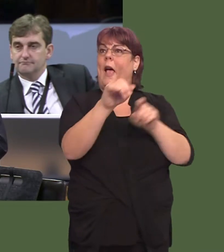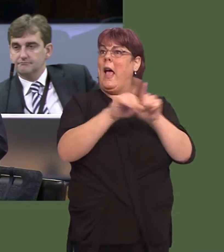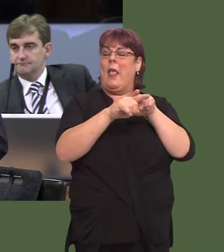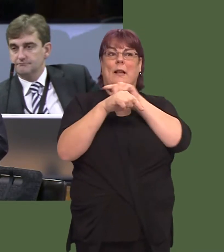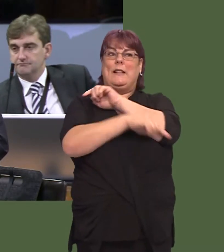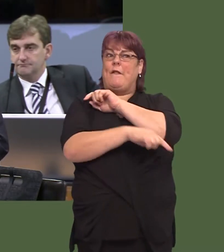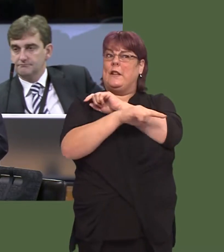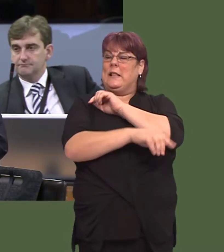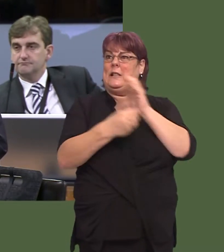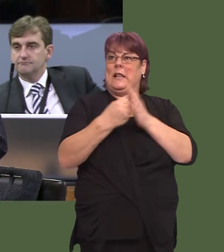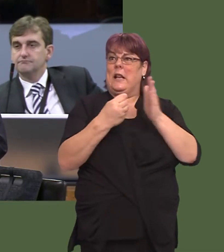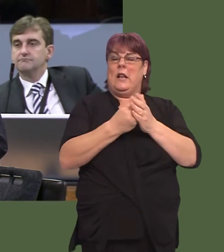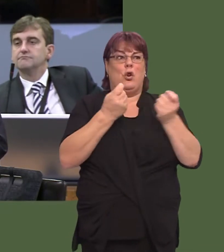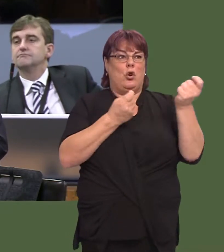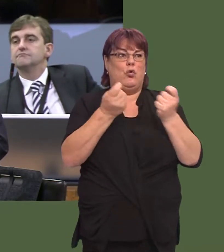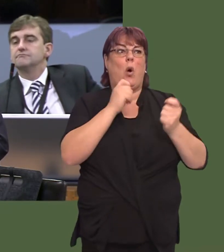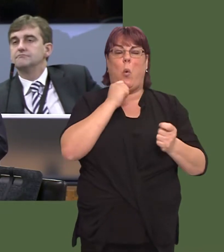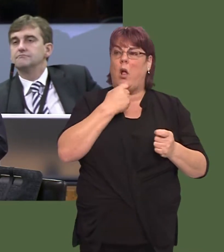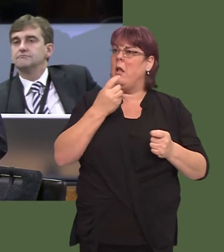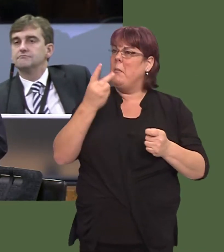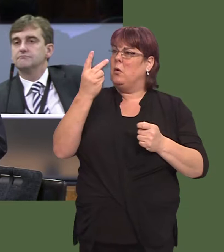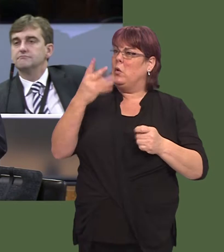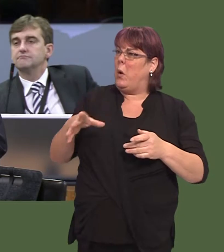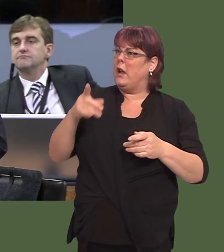On two occasions you have failed to give any assurances to date.